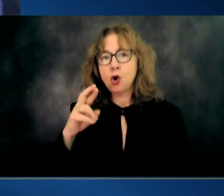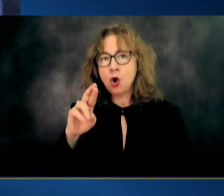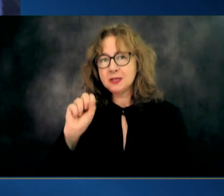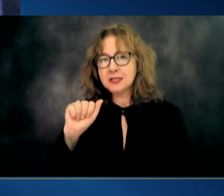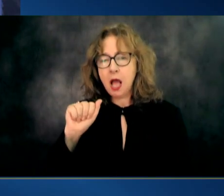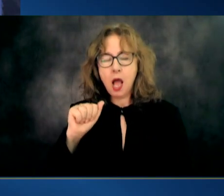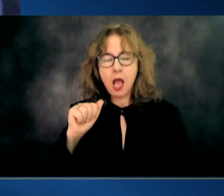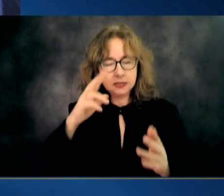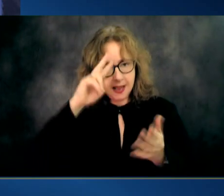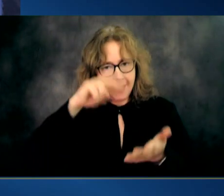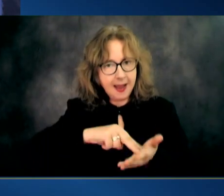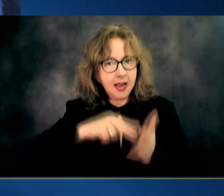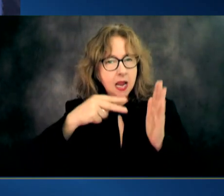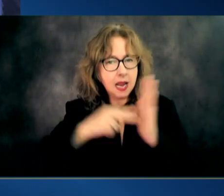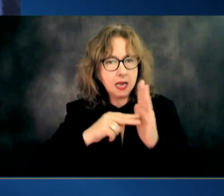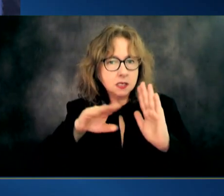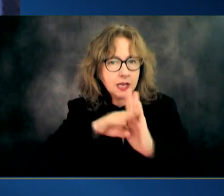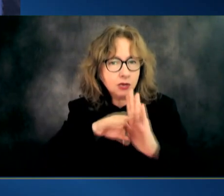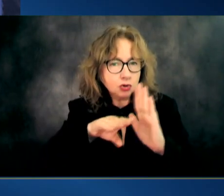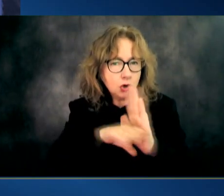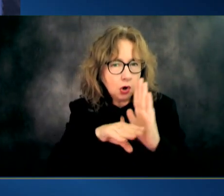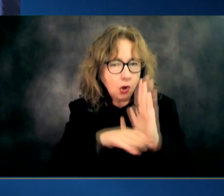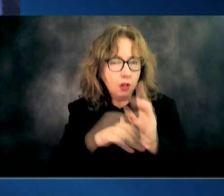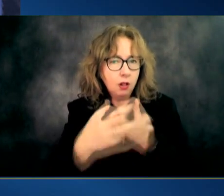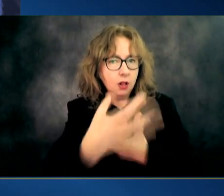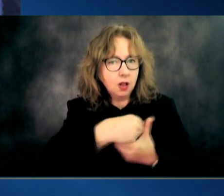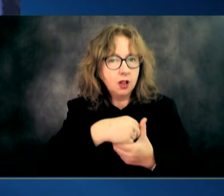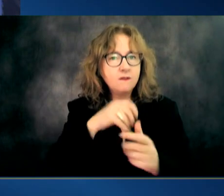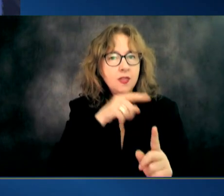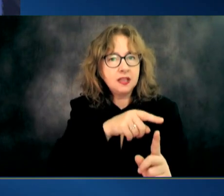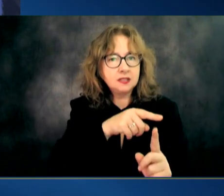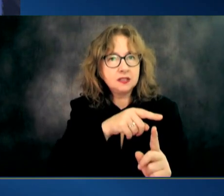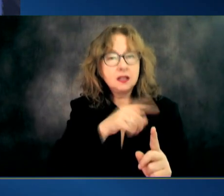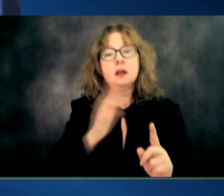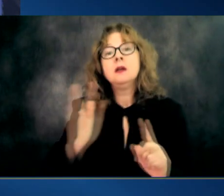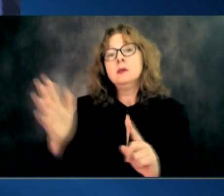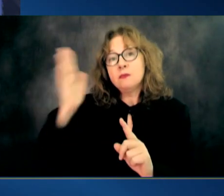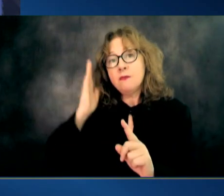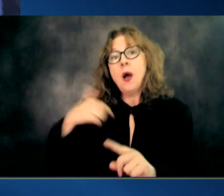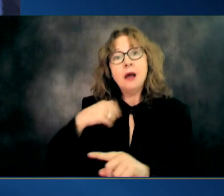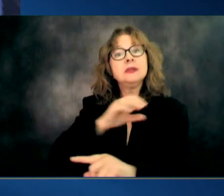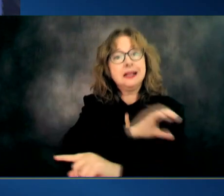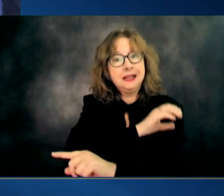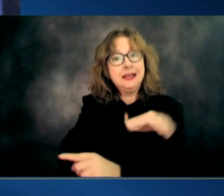for about three years before I was a clinician and had to put my community based hat on. And I